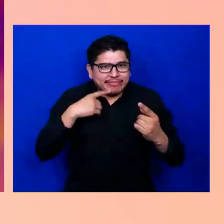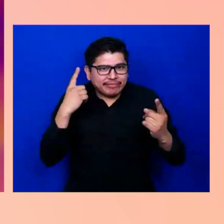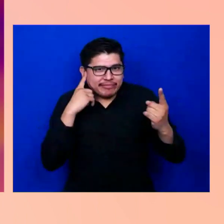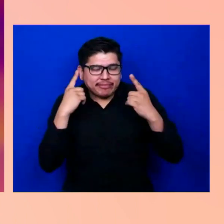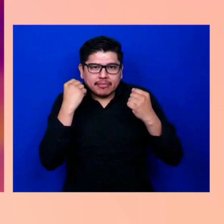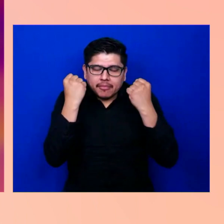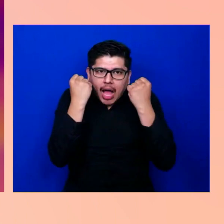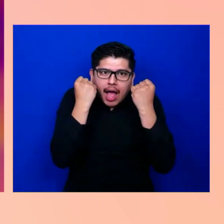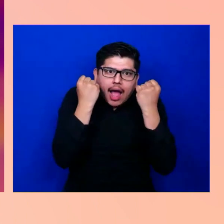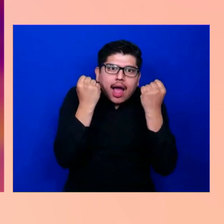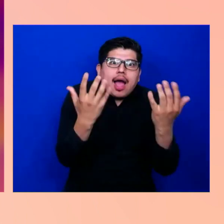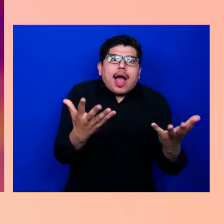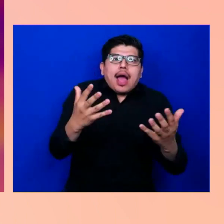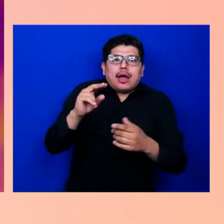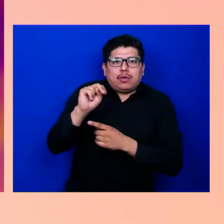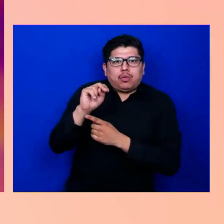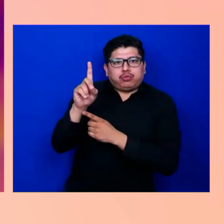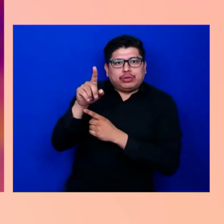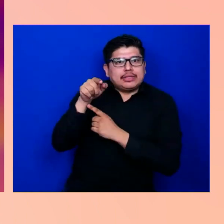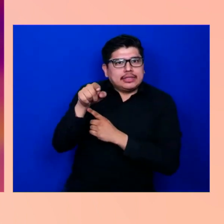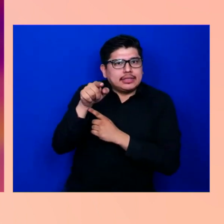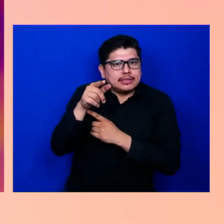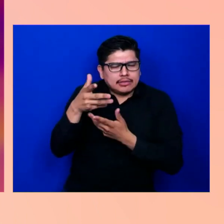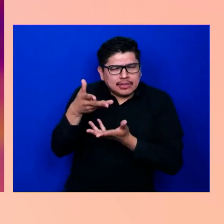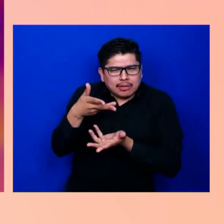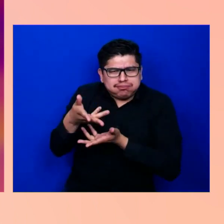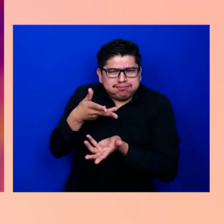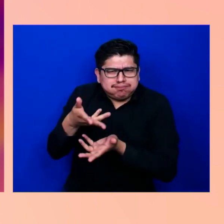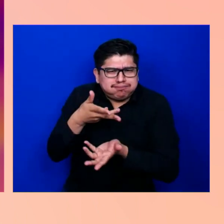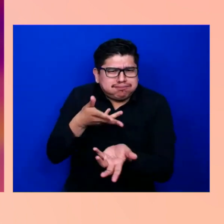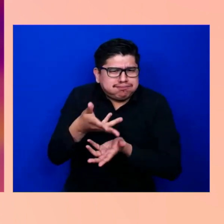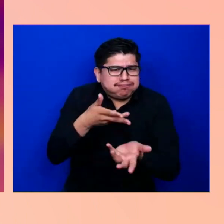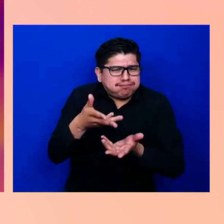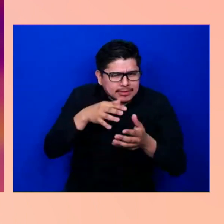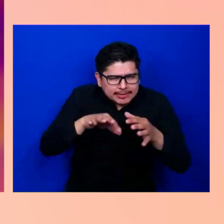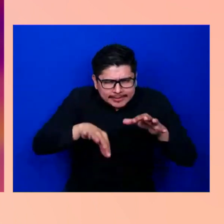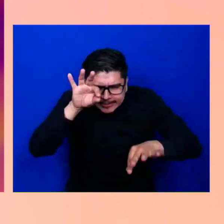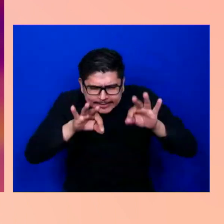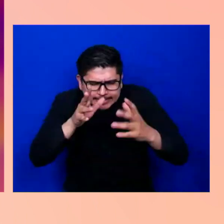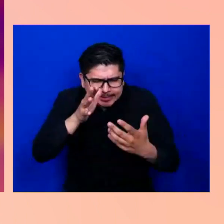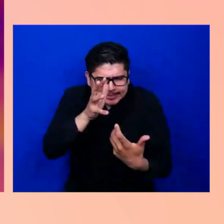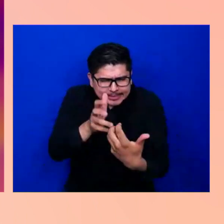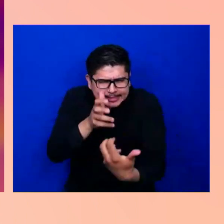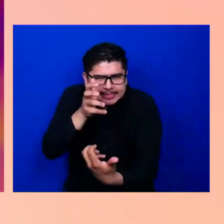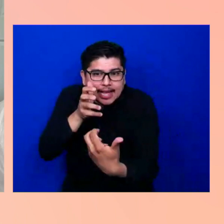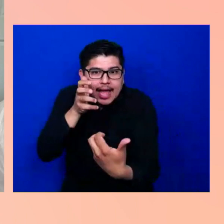that they have been able to discover their own needs and communicate that in a professional environment.